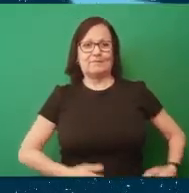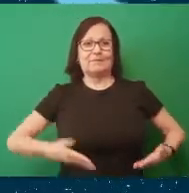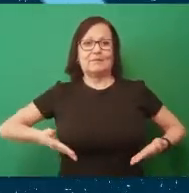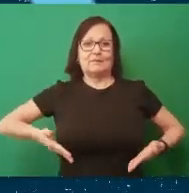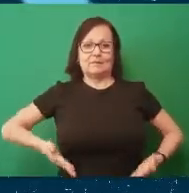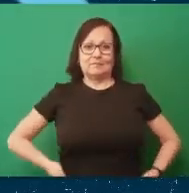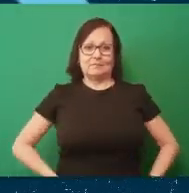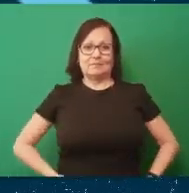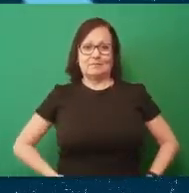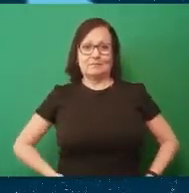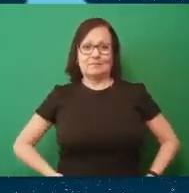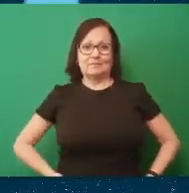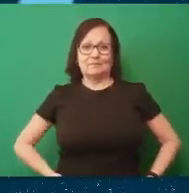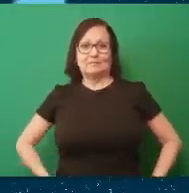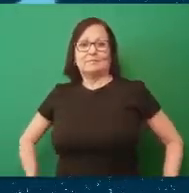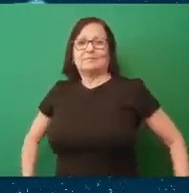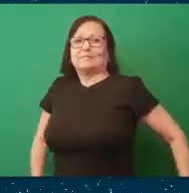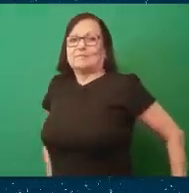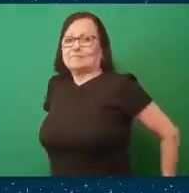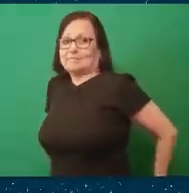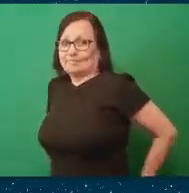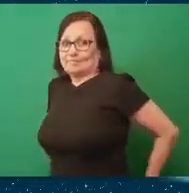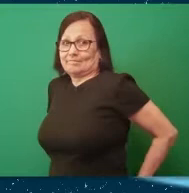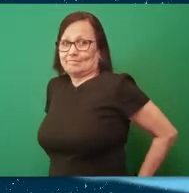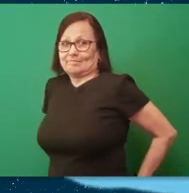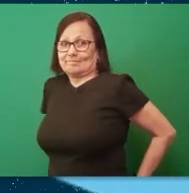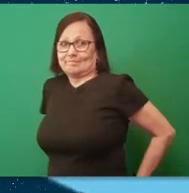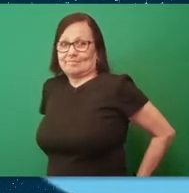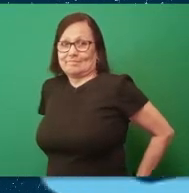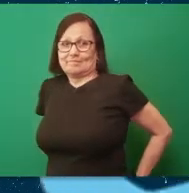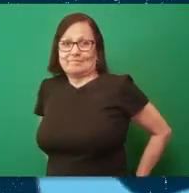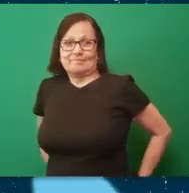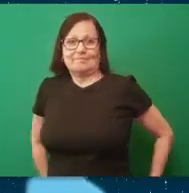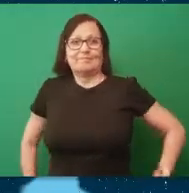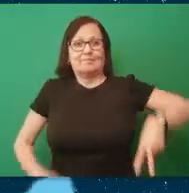Bringing our attention to our seat and pelvis.